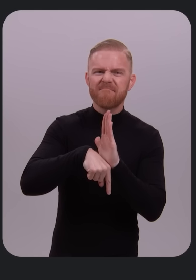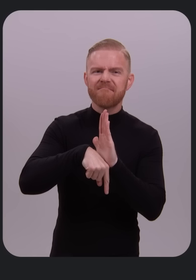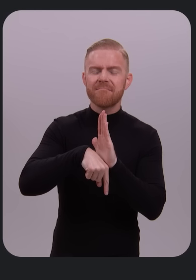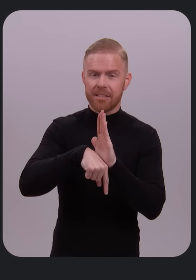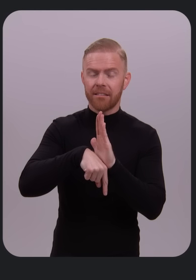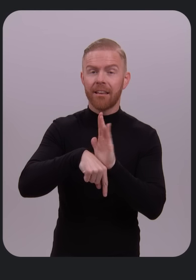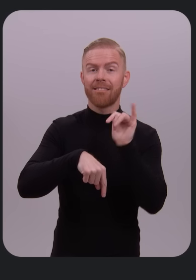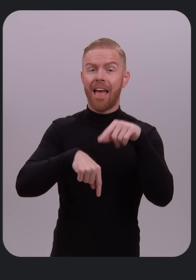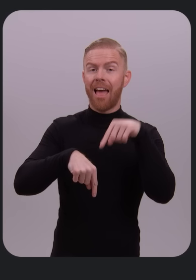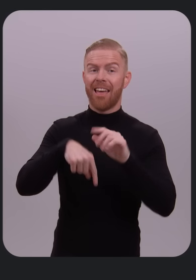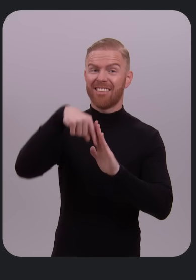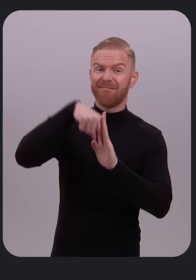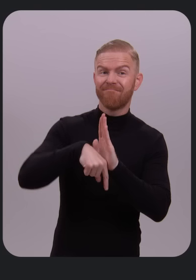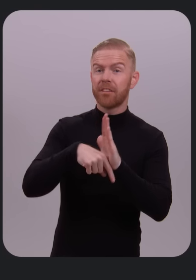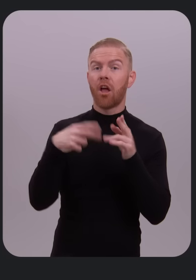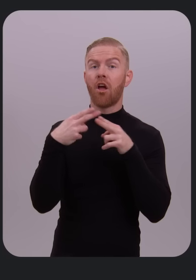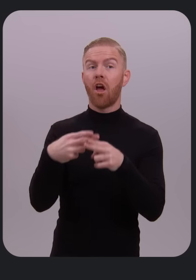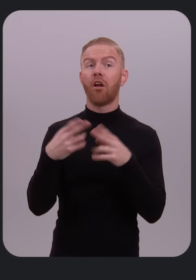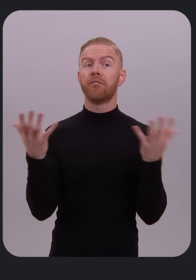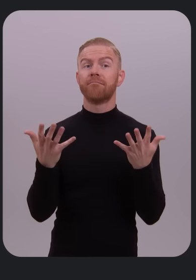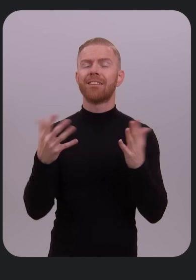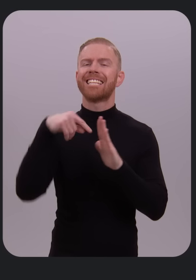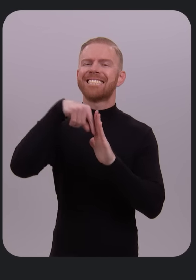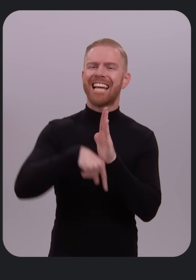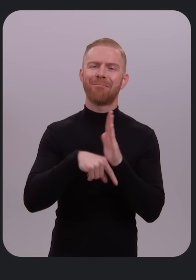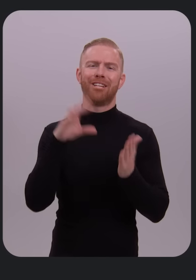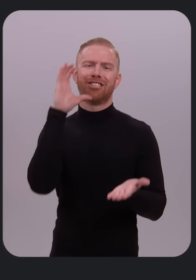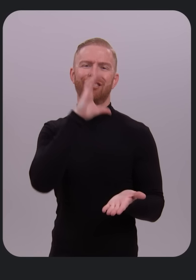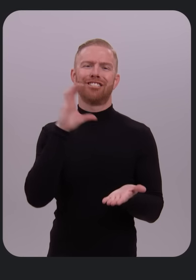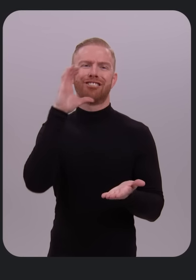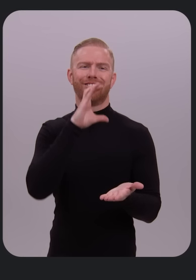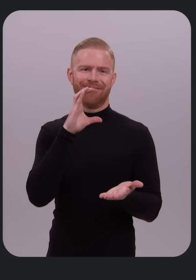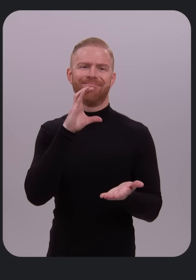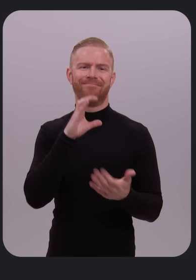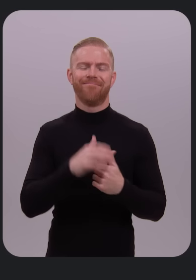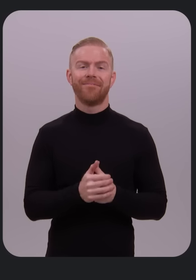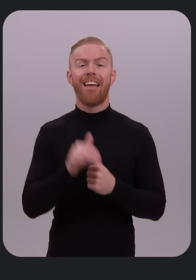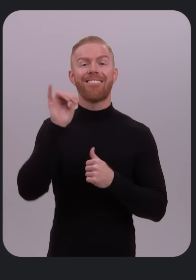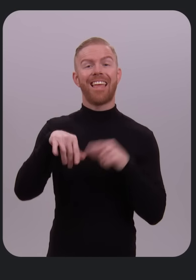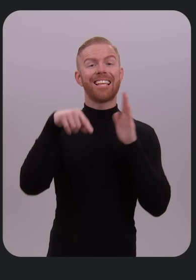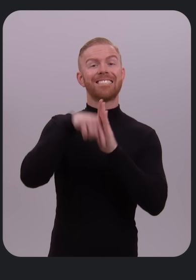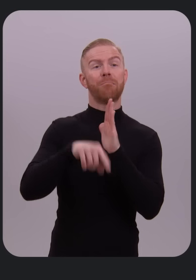that we're calling this Deep Search. Deep Search uses the same query fan-out technique